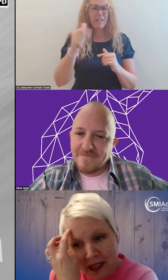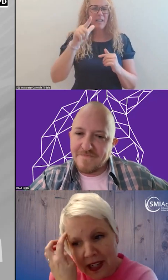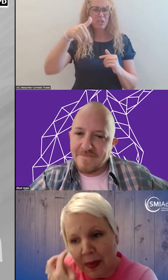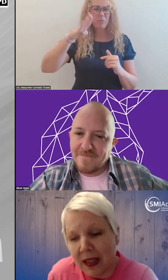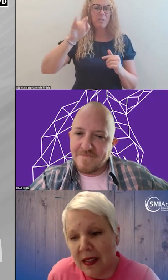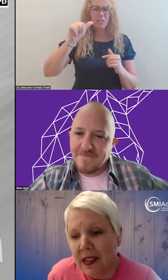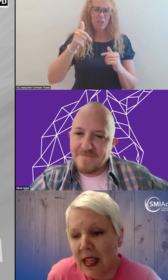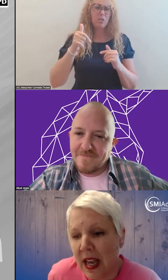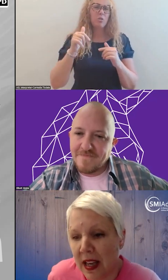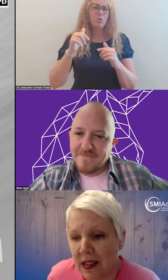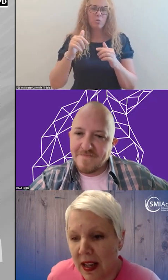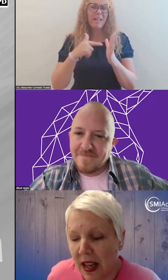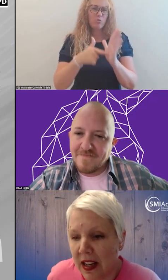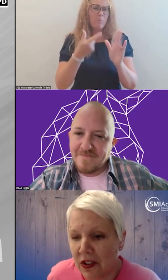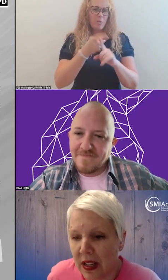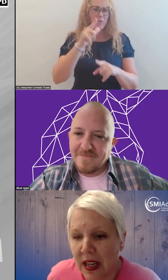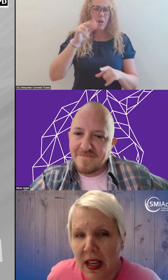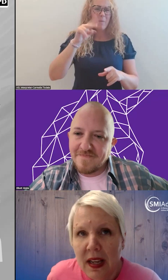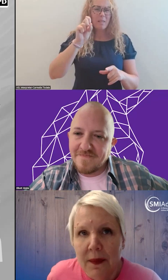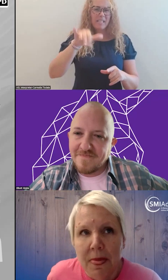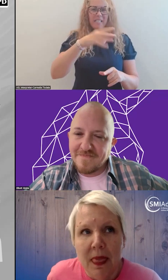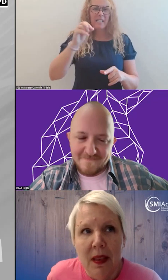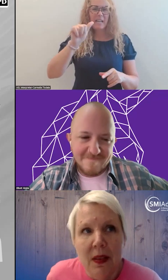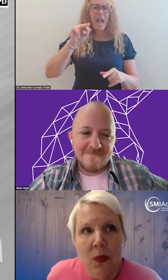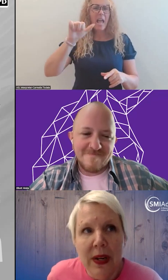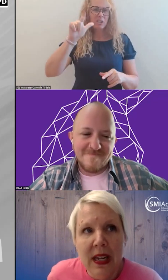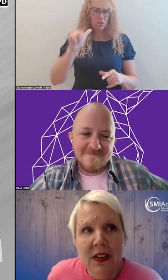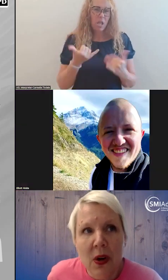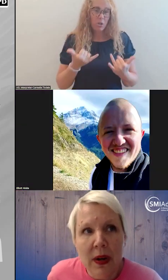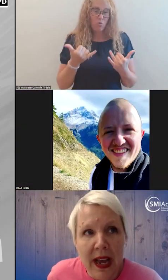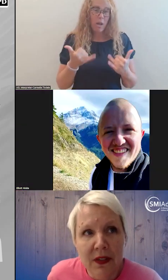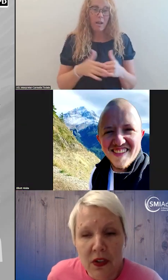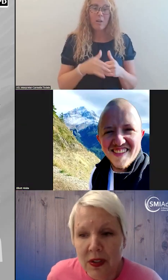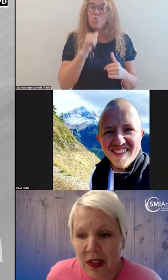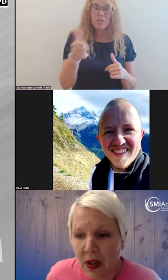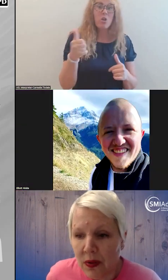TODAY BY LINDSAY AND ANGELA. WE DON'T HAVE TO DO THIS ALONE.